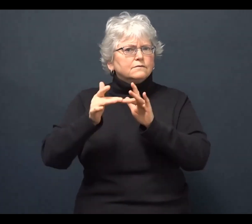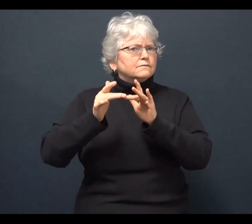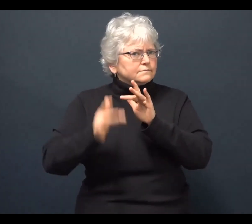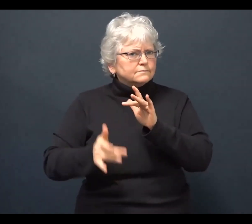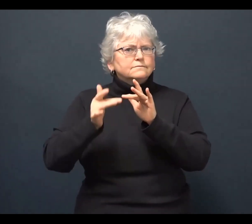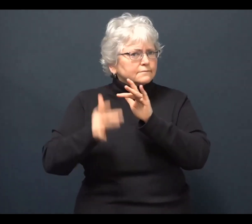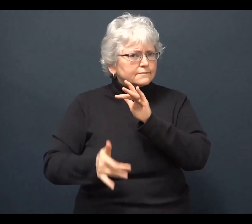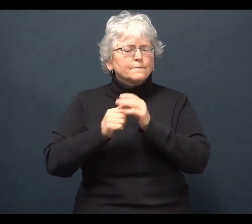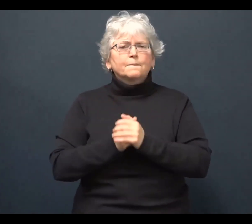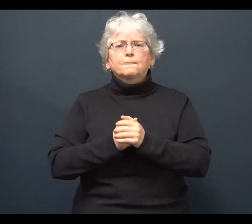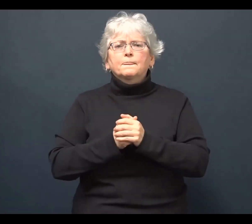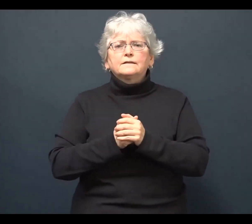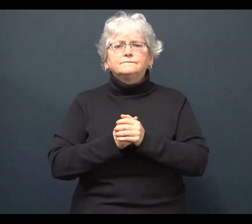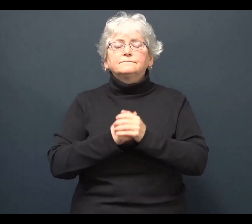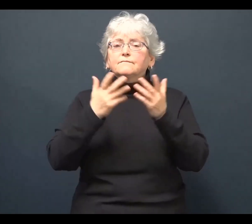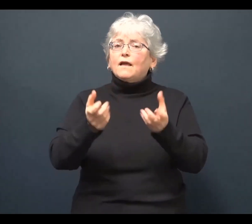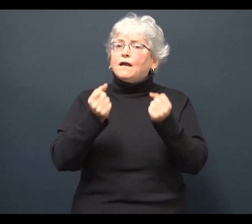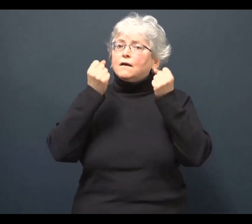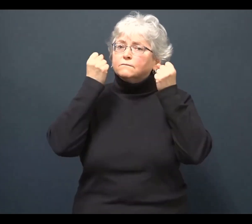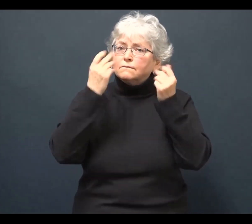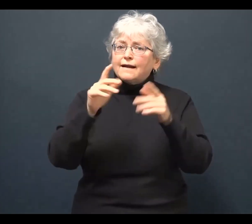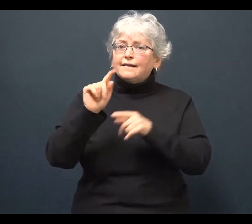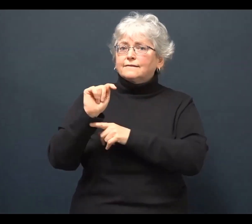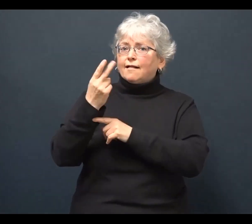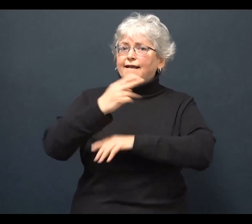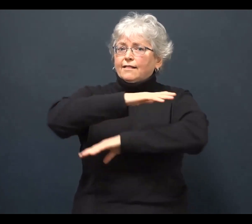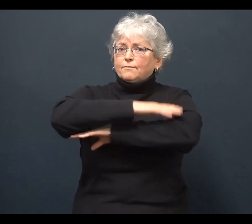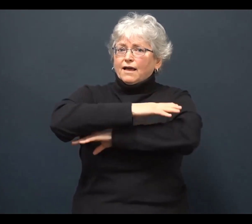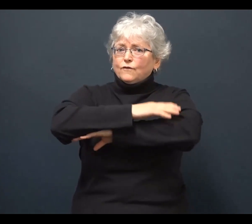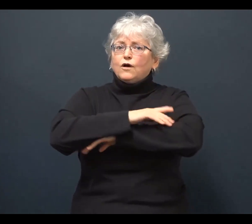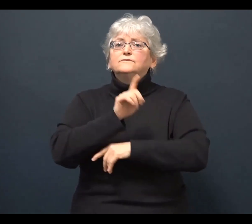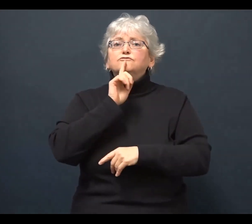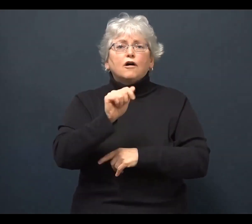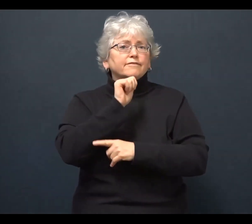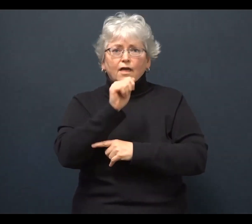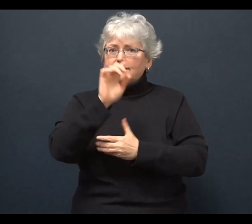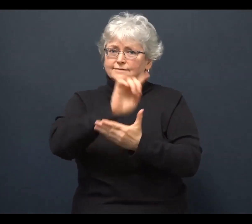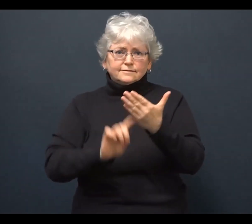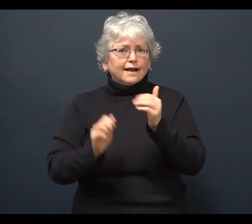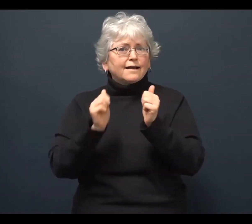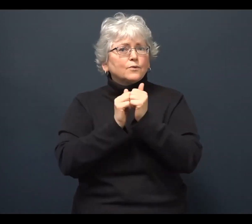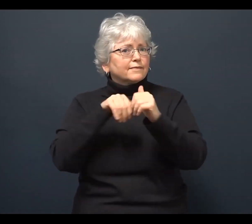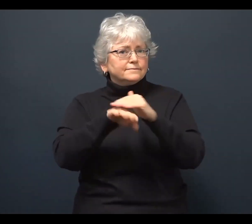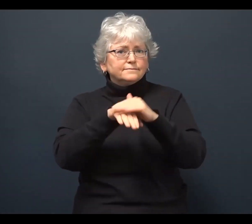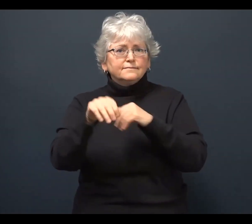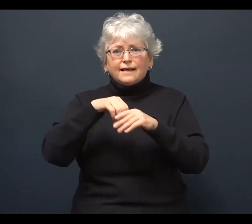the audio breaks frequently many telehealth platforms are not designed with accessibility